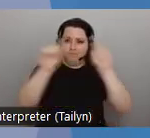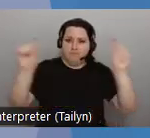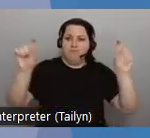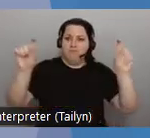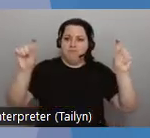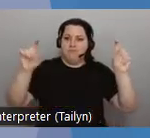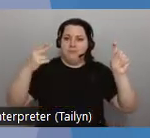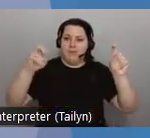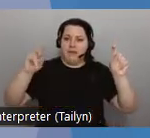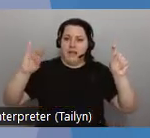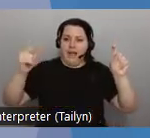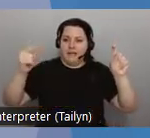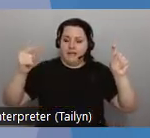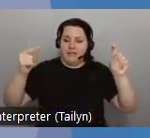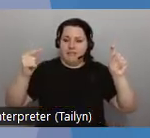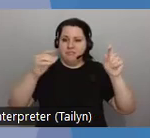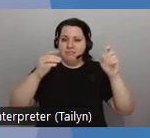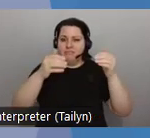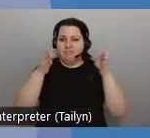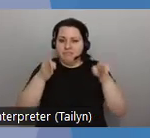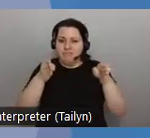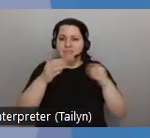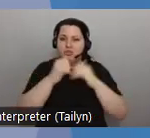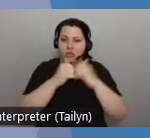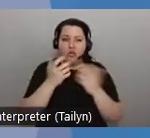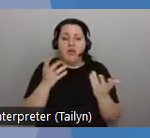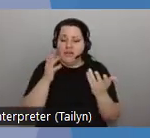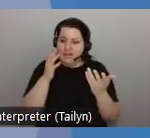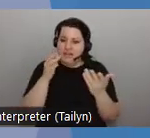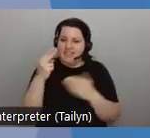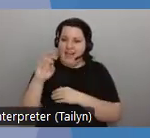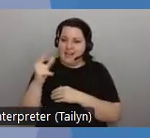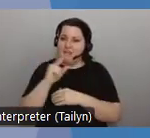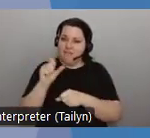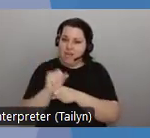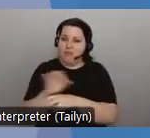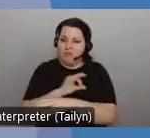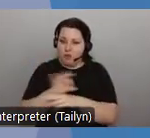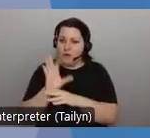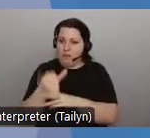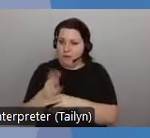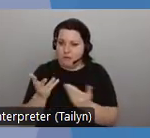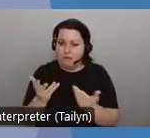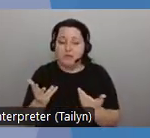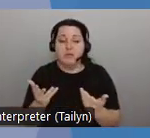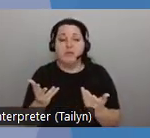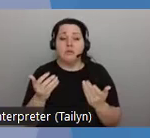that we have a very clear distinction of our headings and that they function as headings.